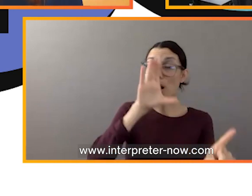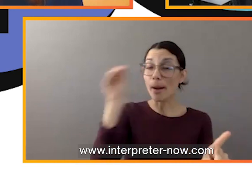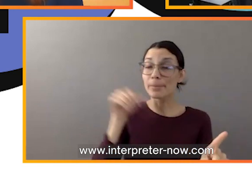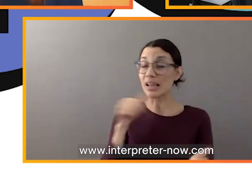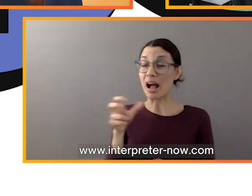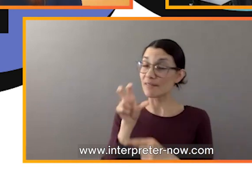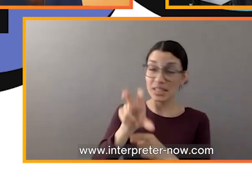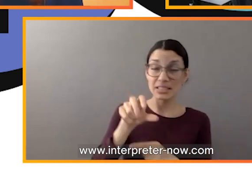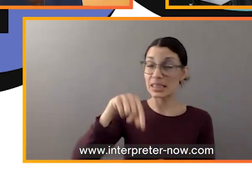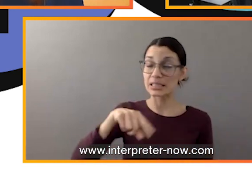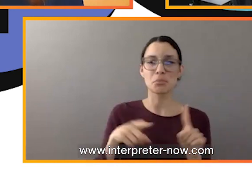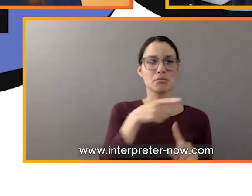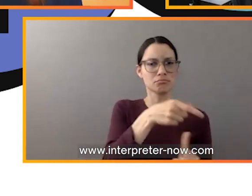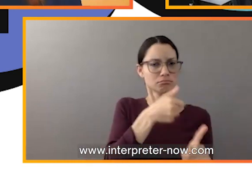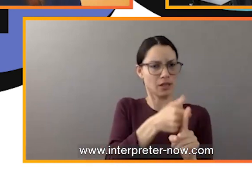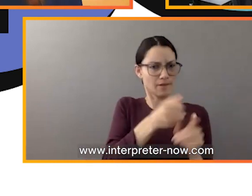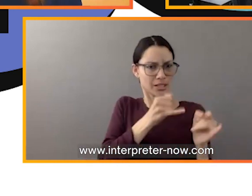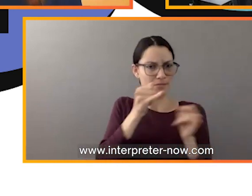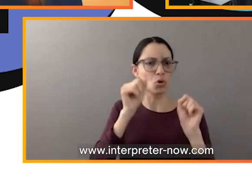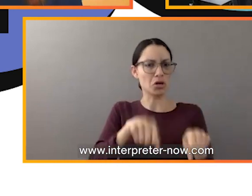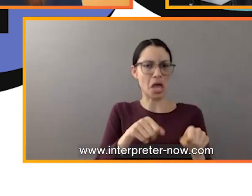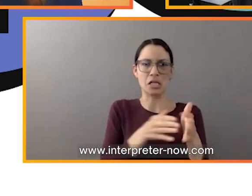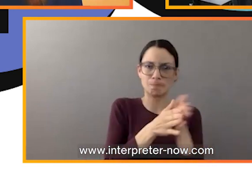that need to lower costs, but still want to drive Diversity, Equity, and Inclusion.